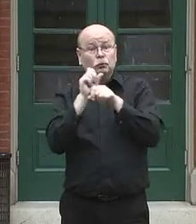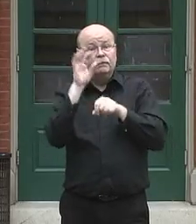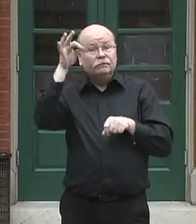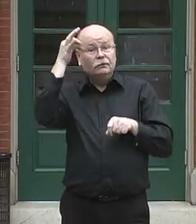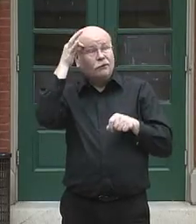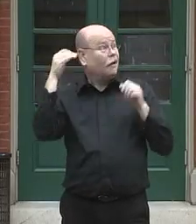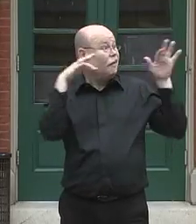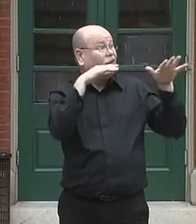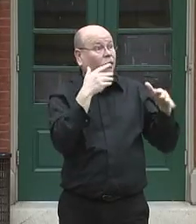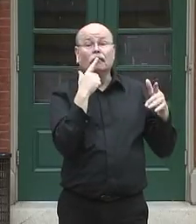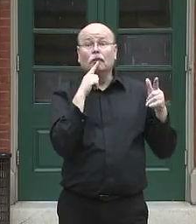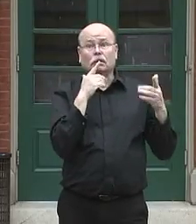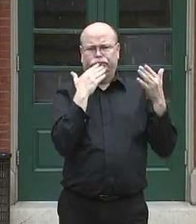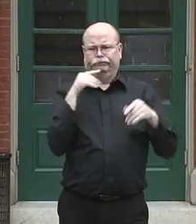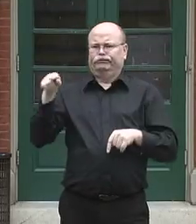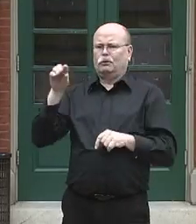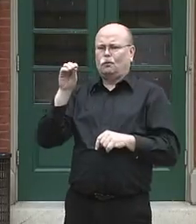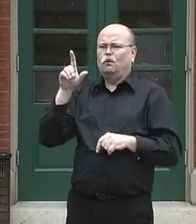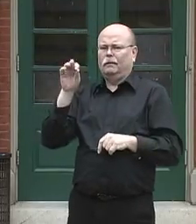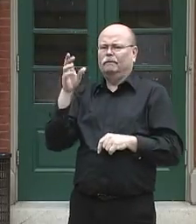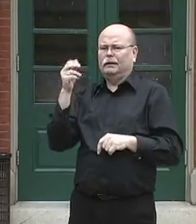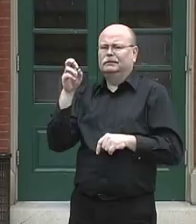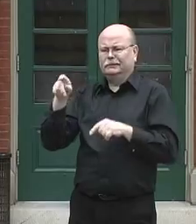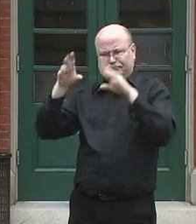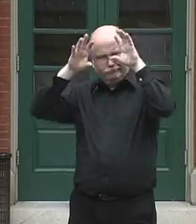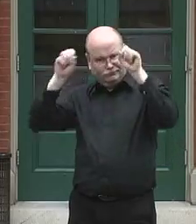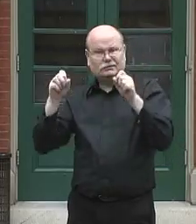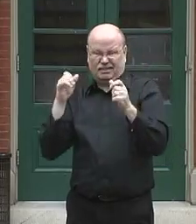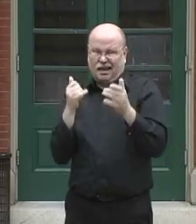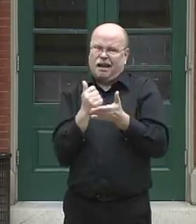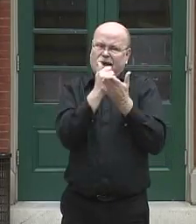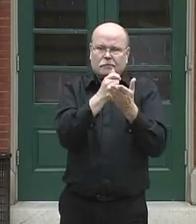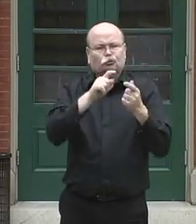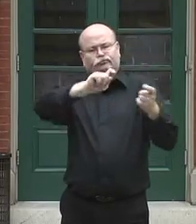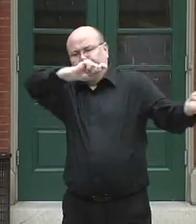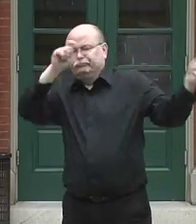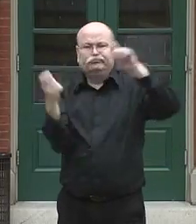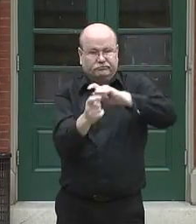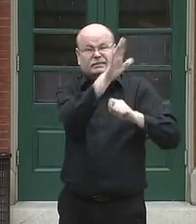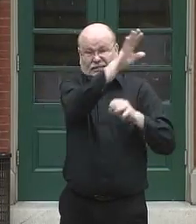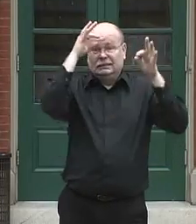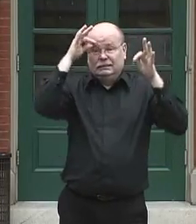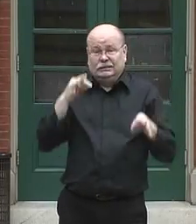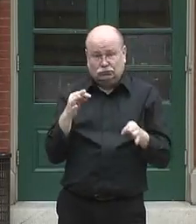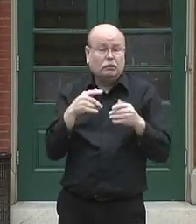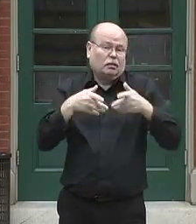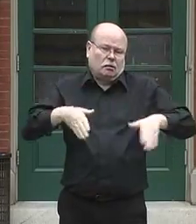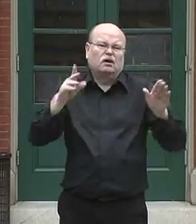So, the many Deaf people who work for the Federal government today have Olof Hanson to thank for influencing the president